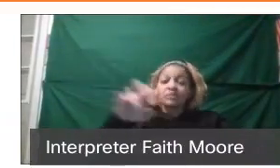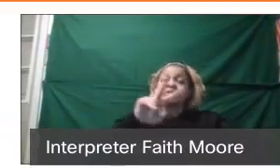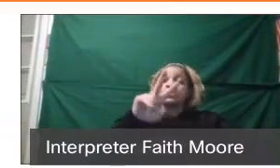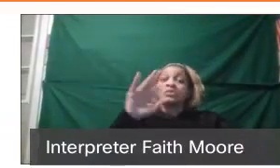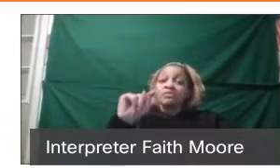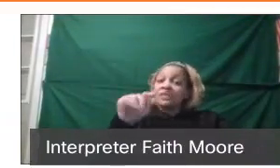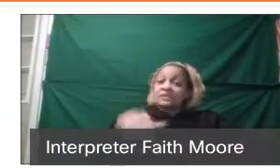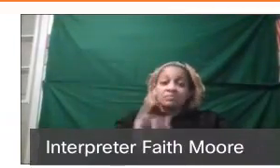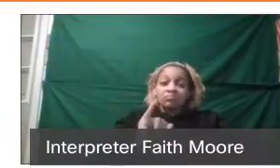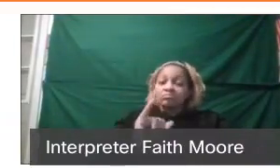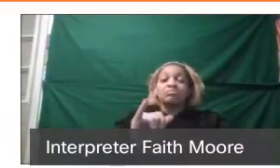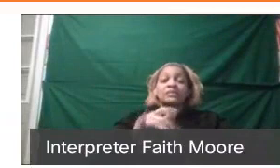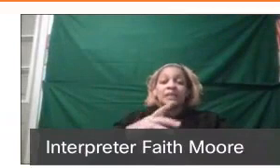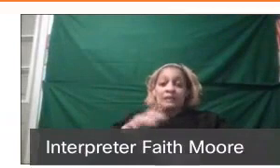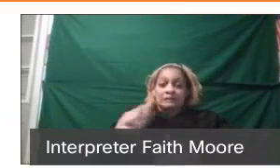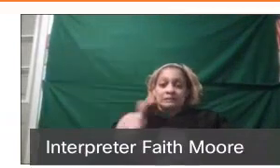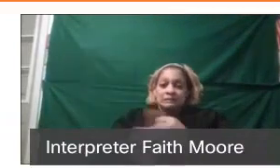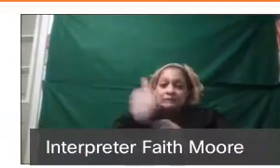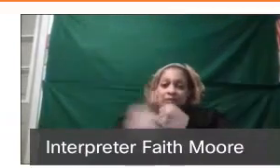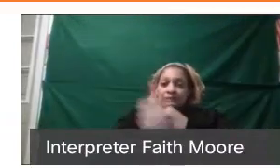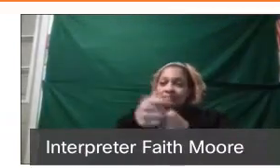The trial user.